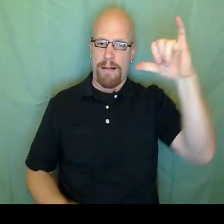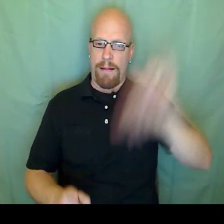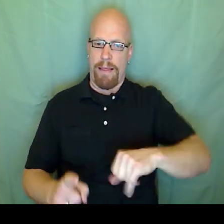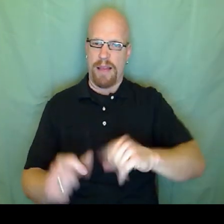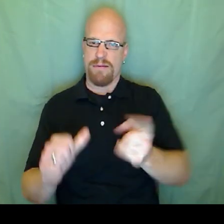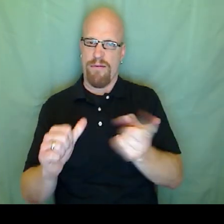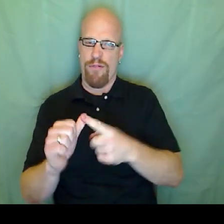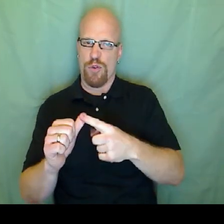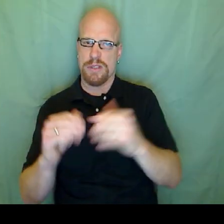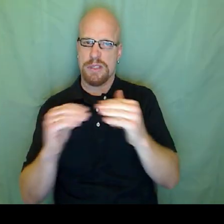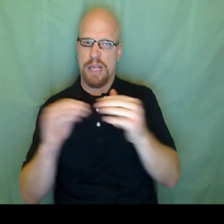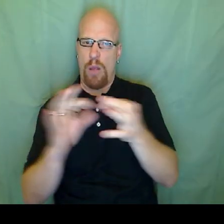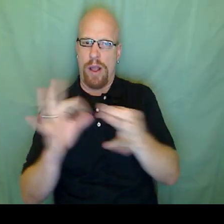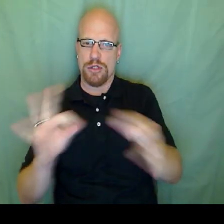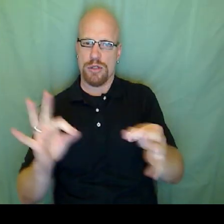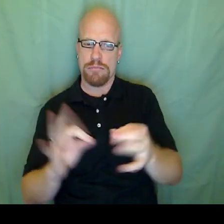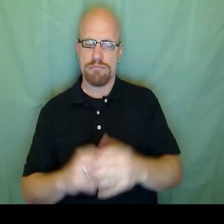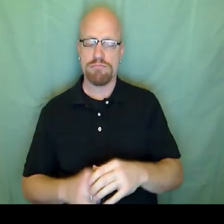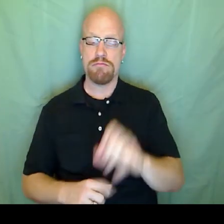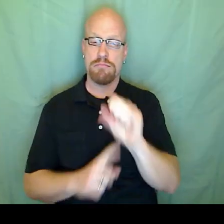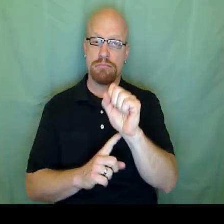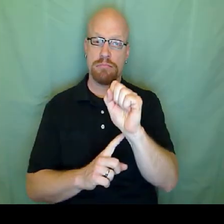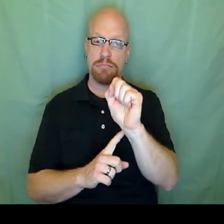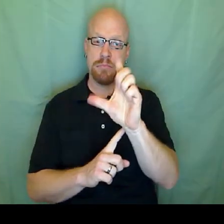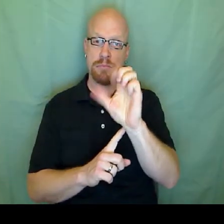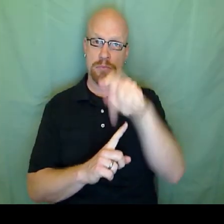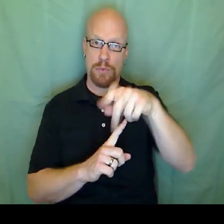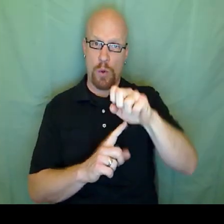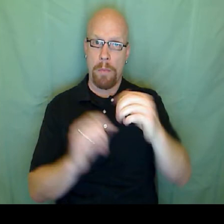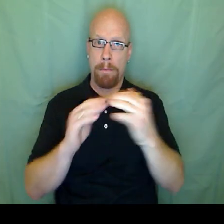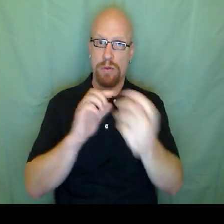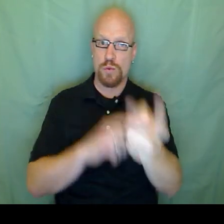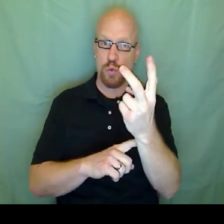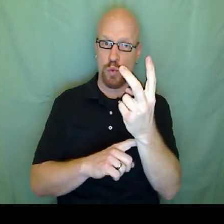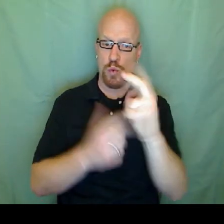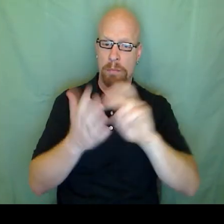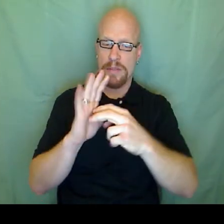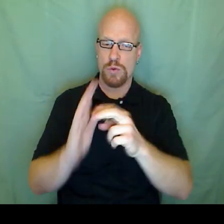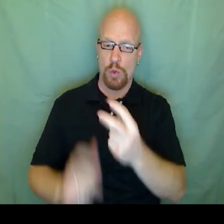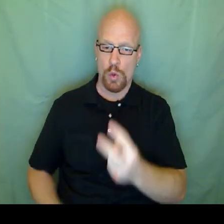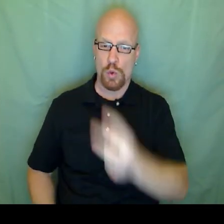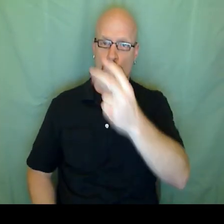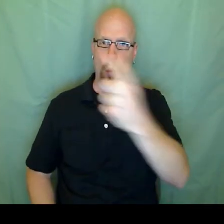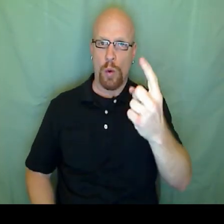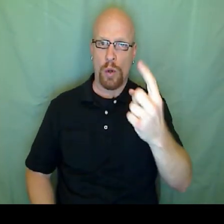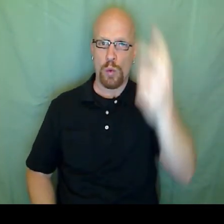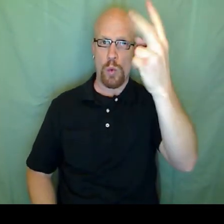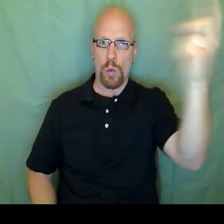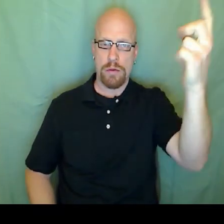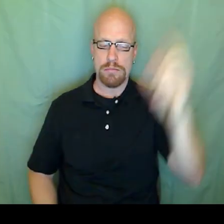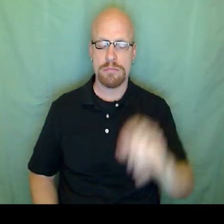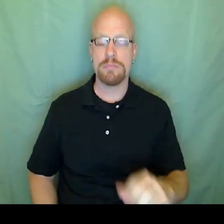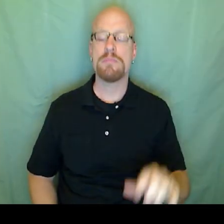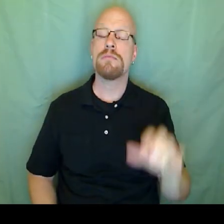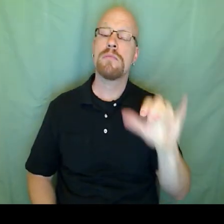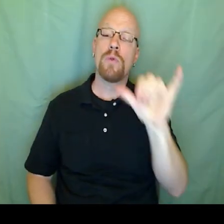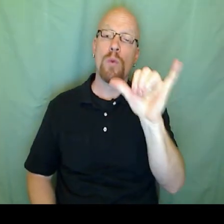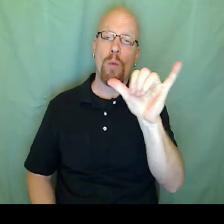Our red line represents our first equation. A slope equals two. That means we're going up two and over one.